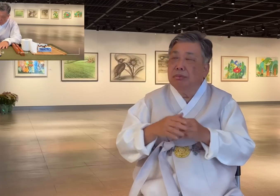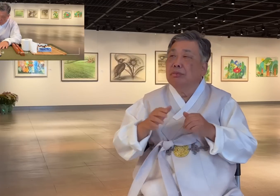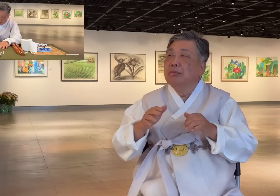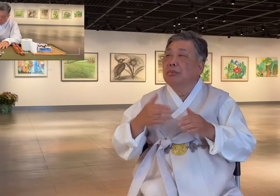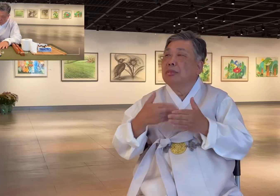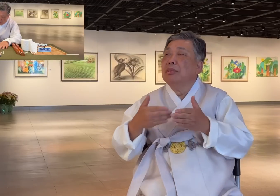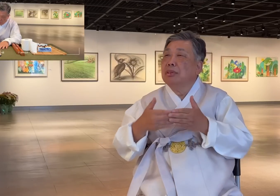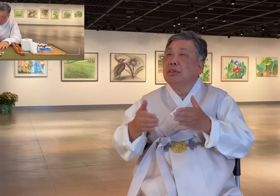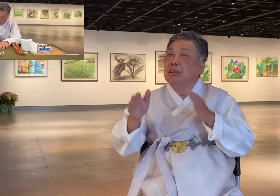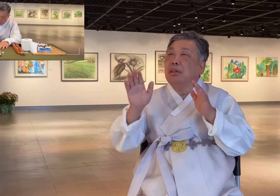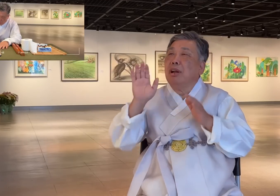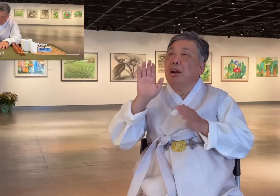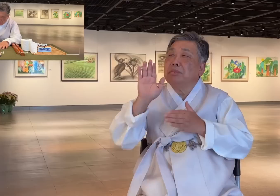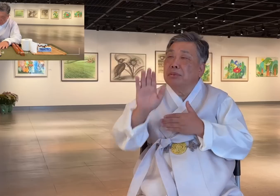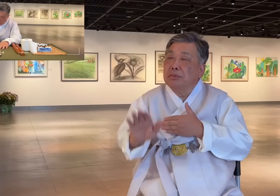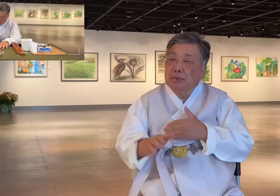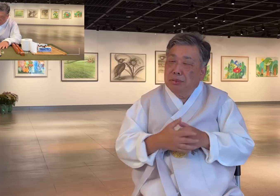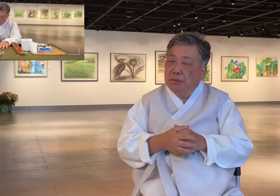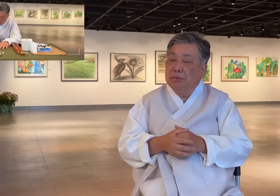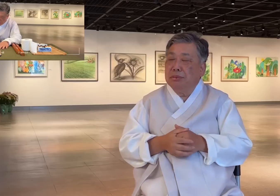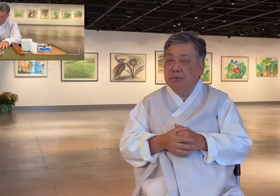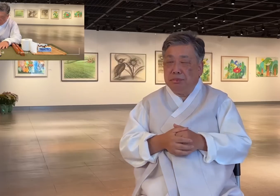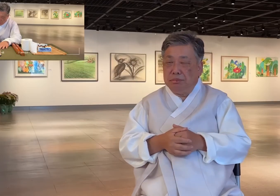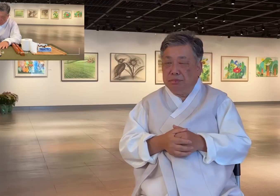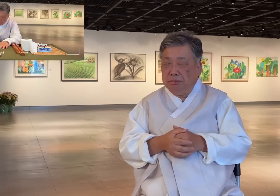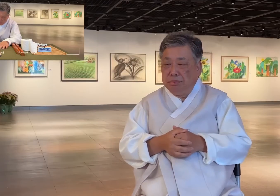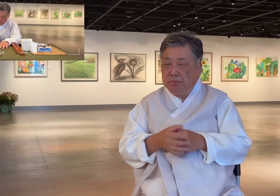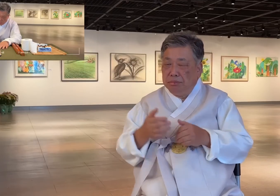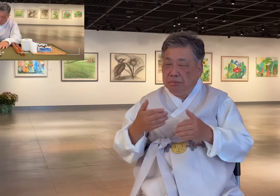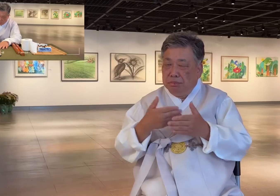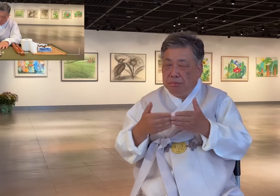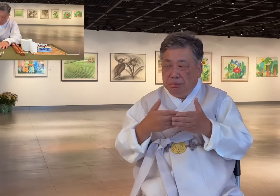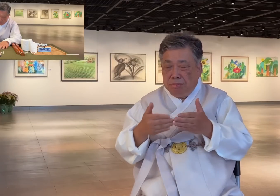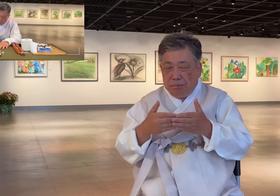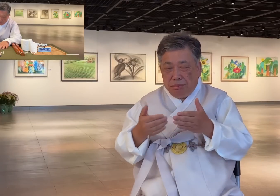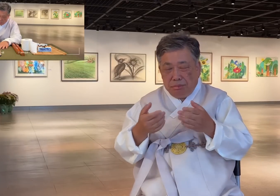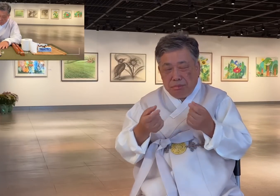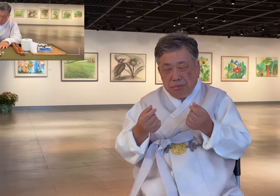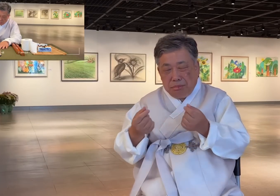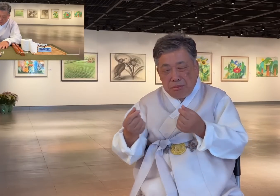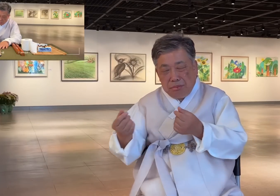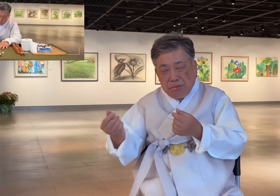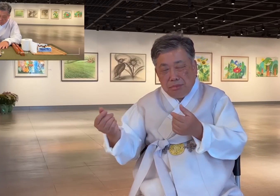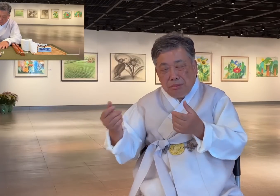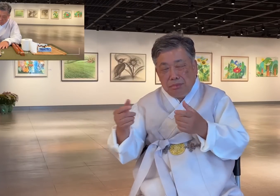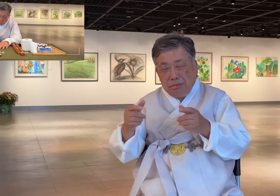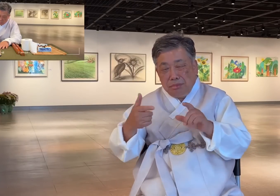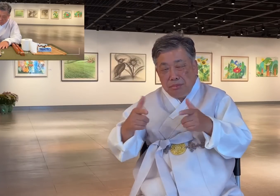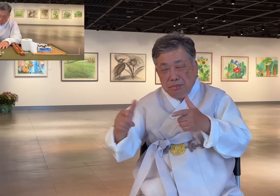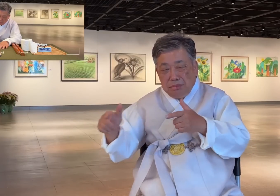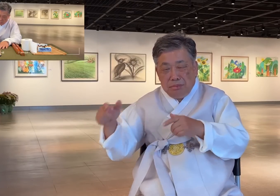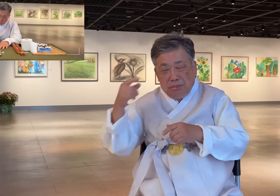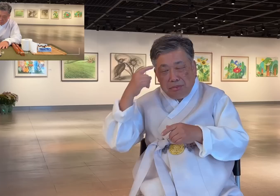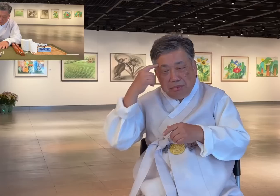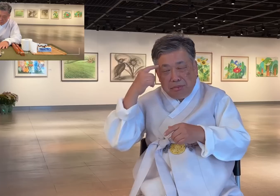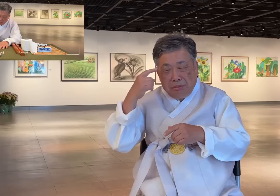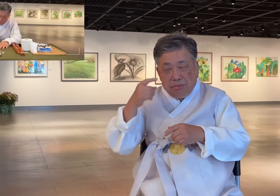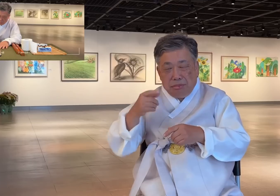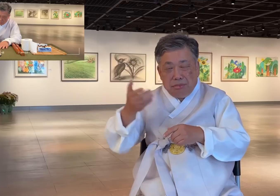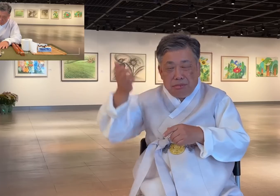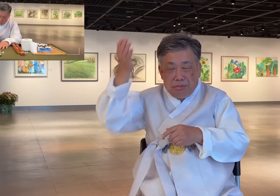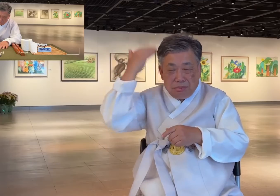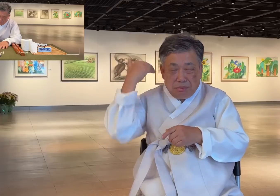Among various paintings and similar paintings,